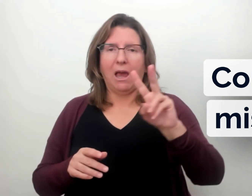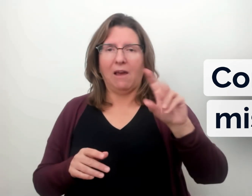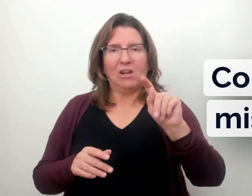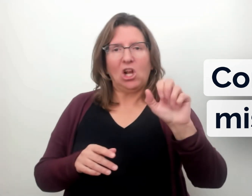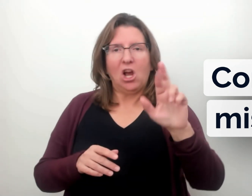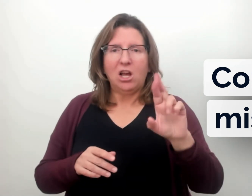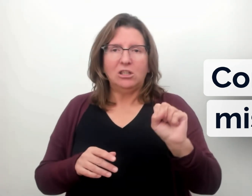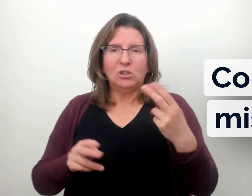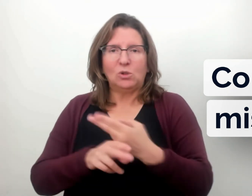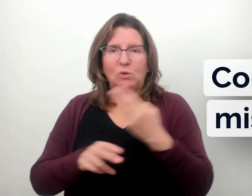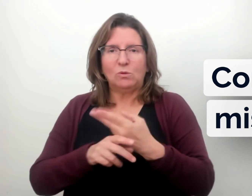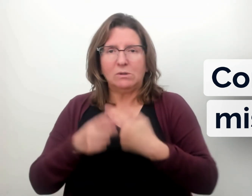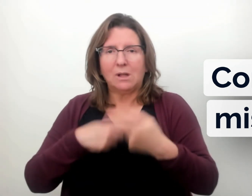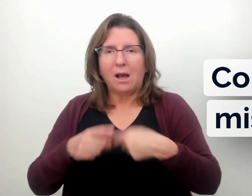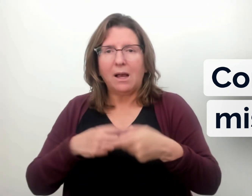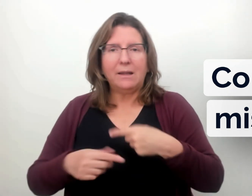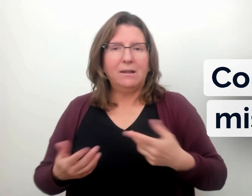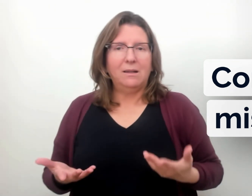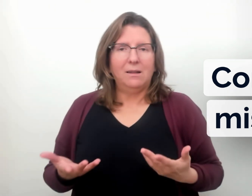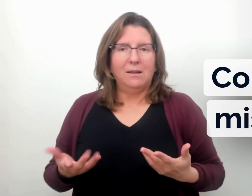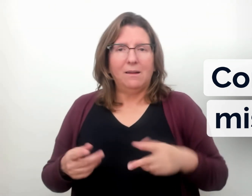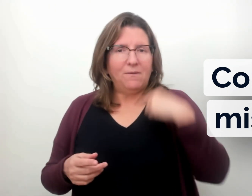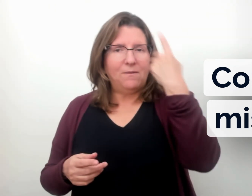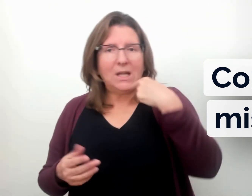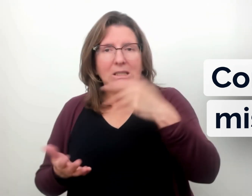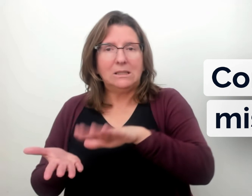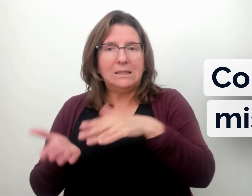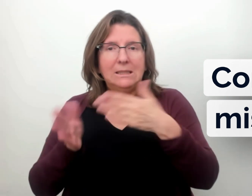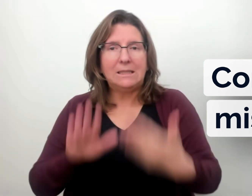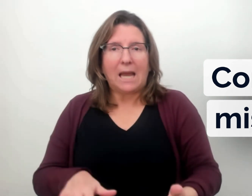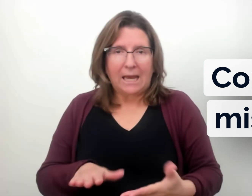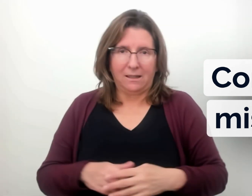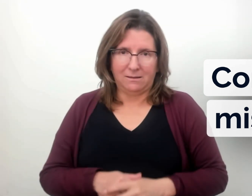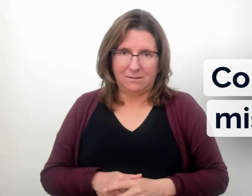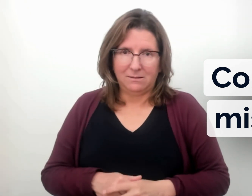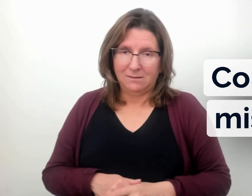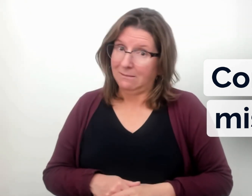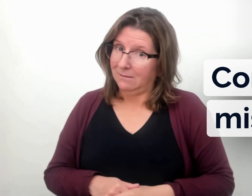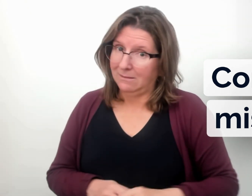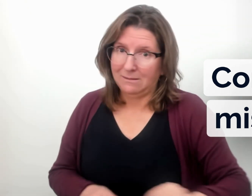But they are out there on the net . . . signing avatars!